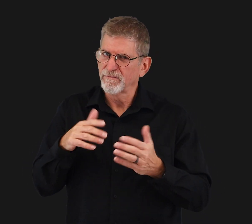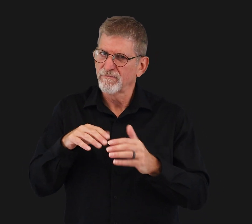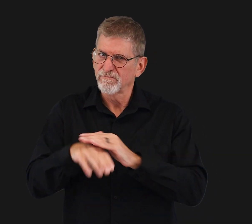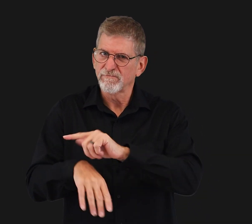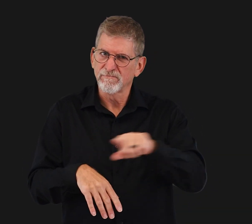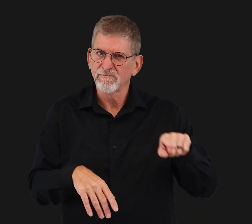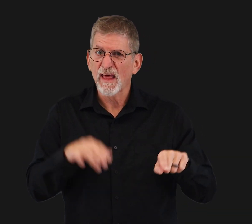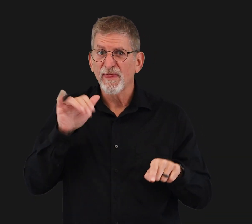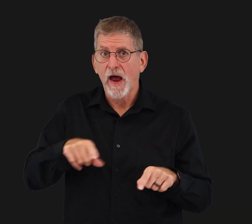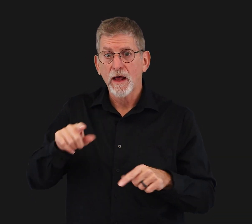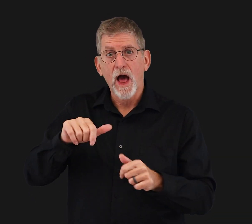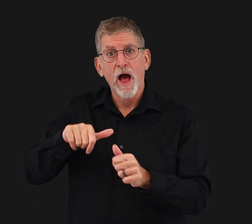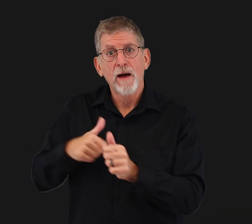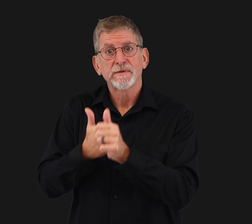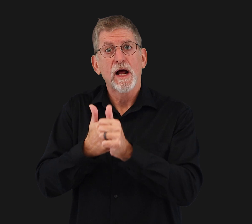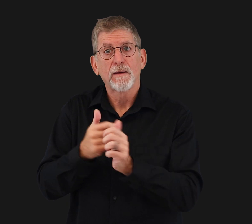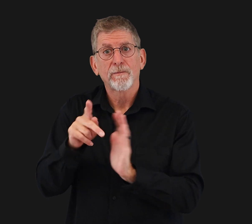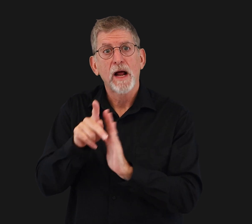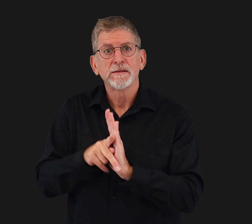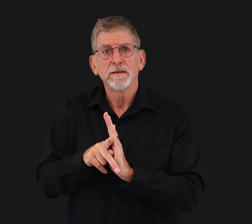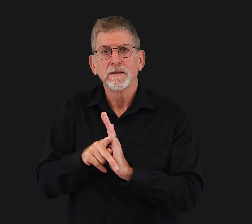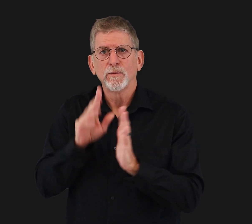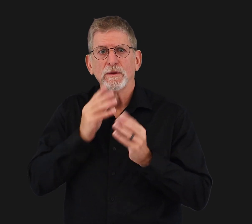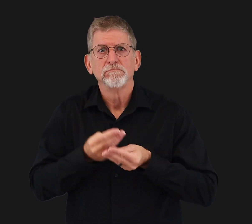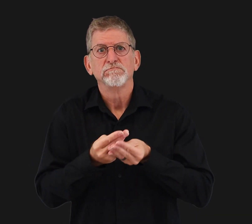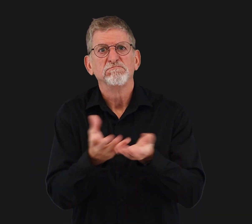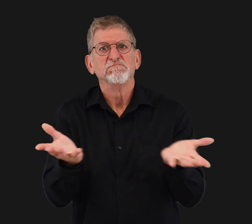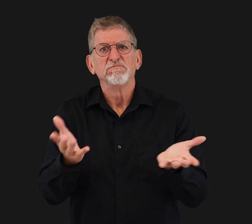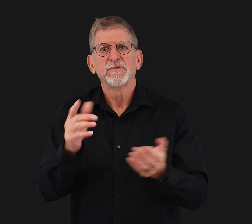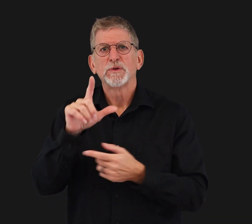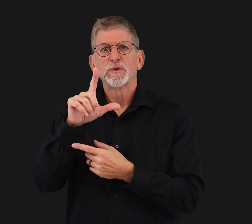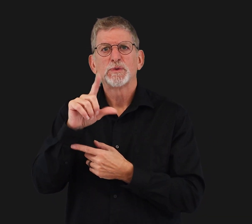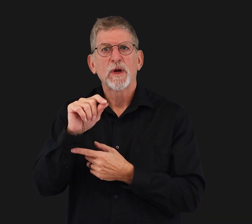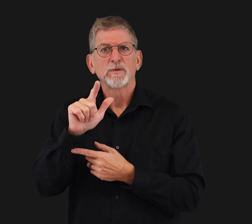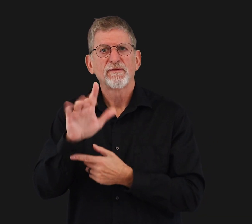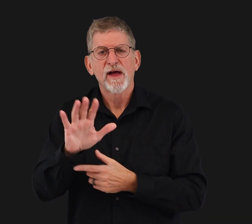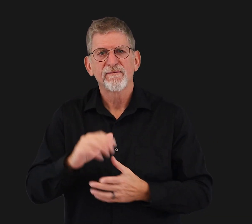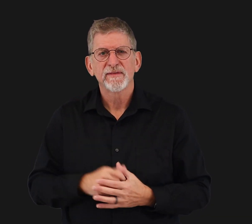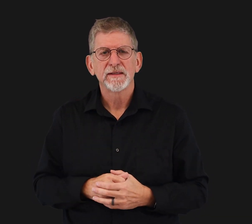This updated policy will be made available in 2025.